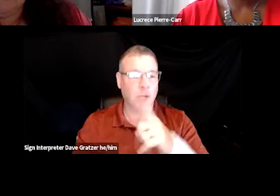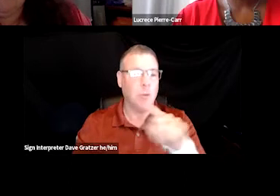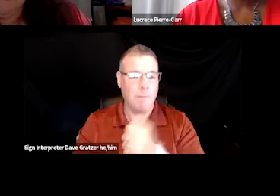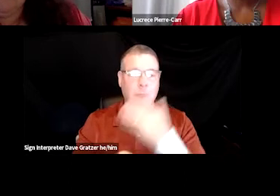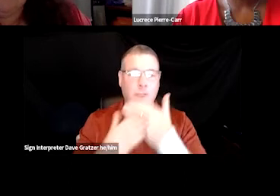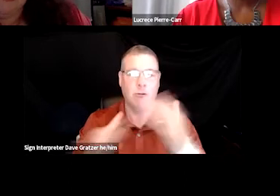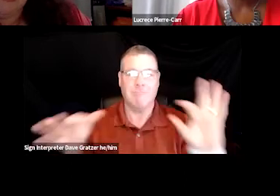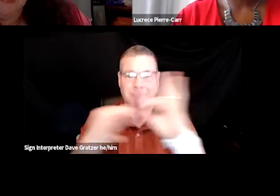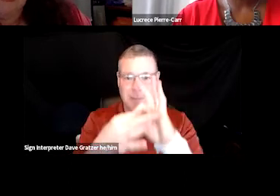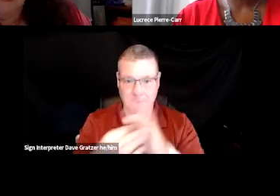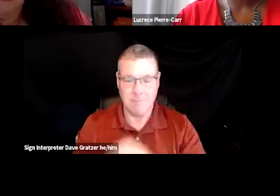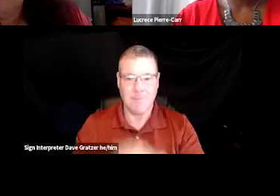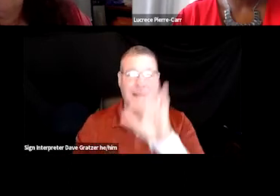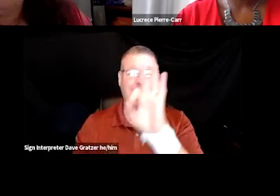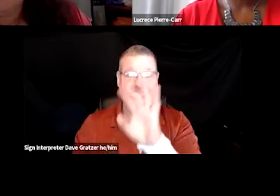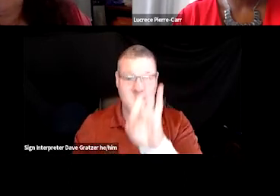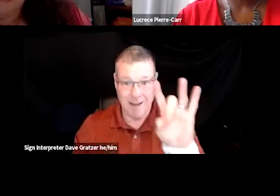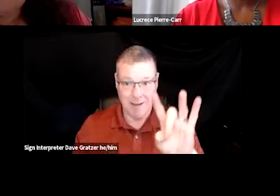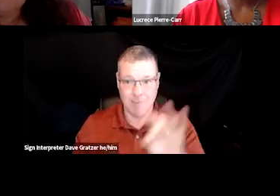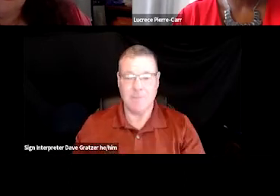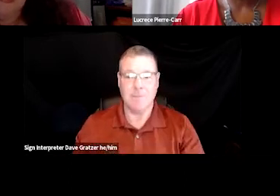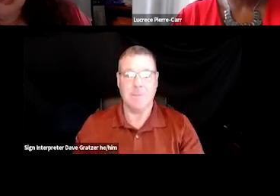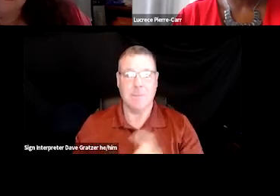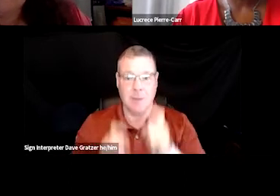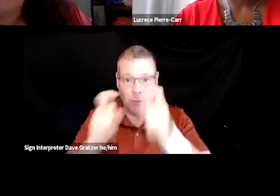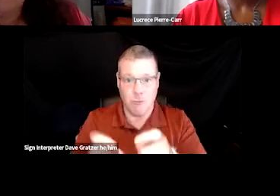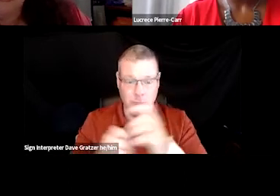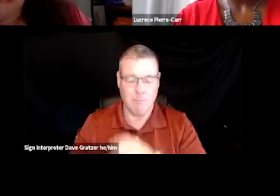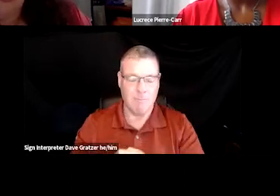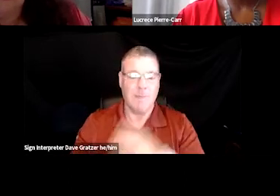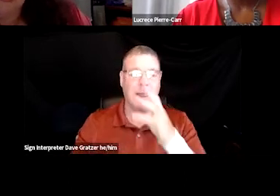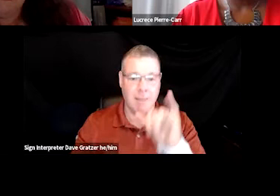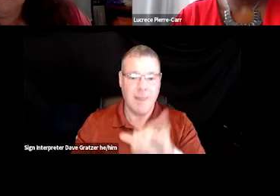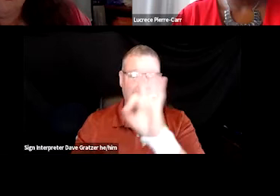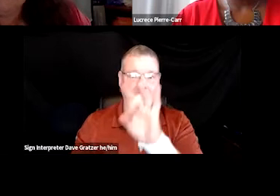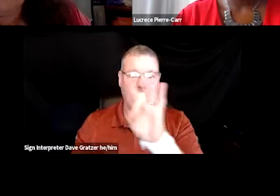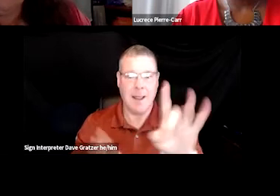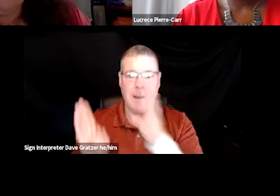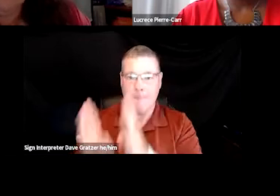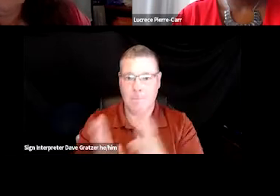which is why those 988 grants that, those 988 preparation grants that Lucrece